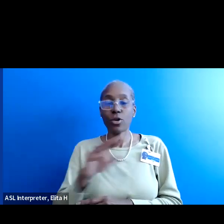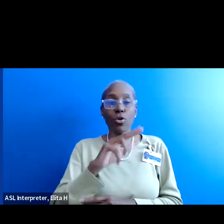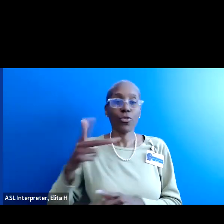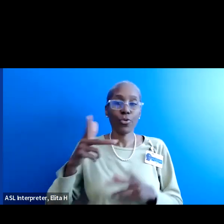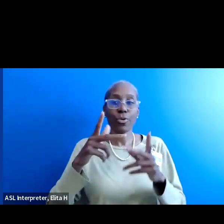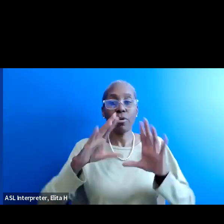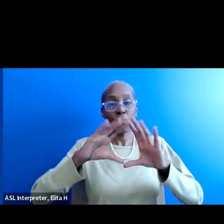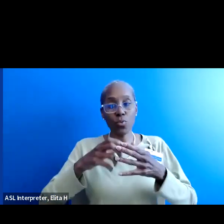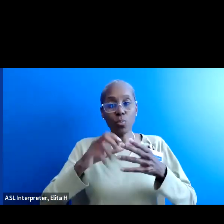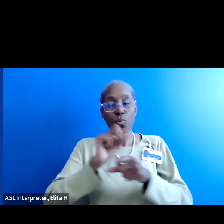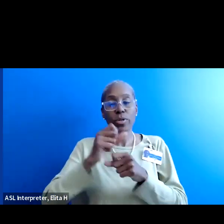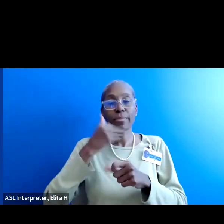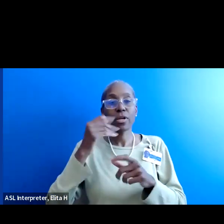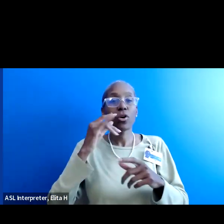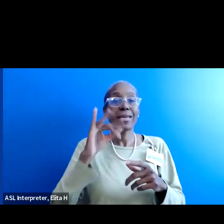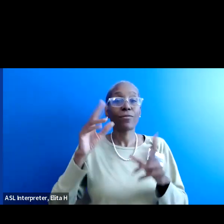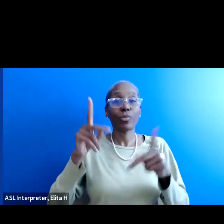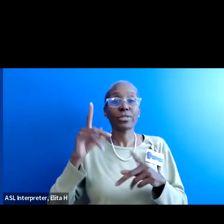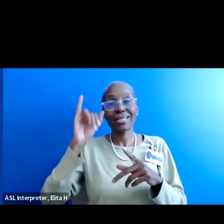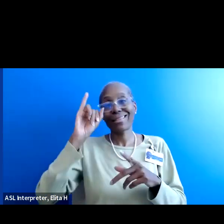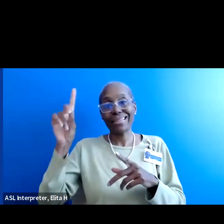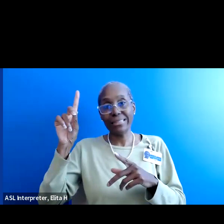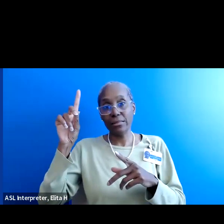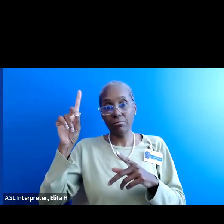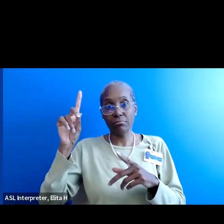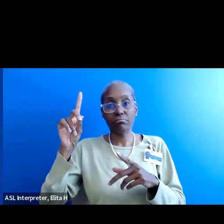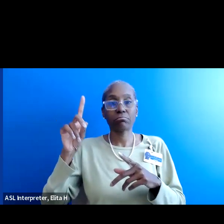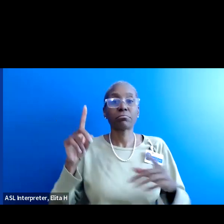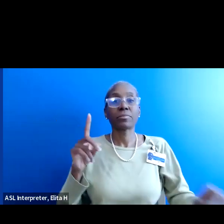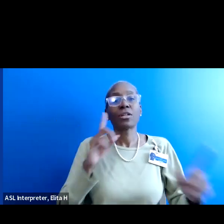And what if the client has an intellectual disability? Great question.